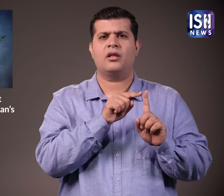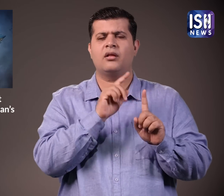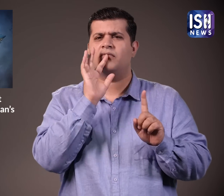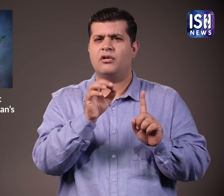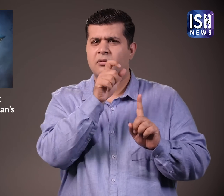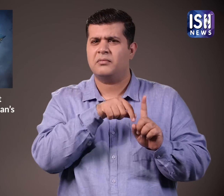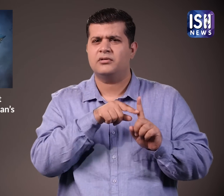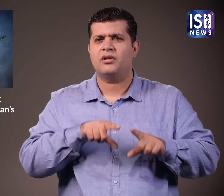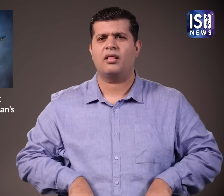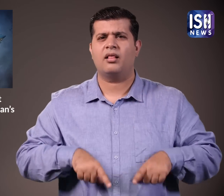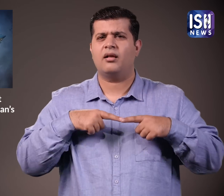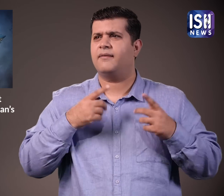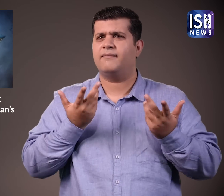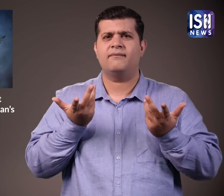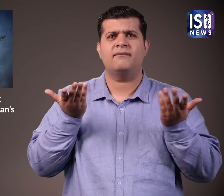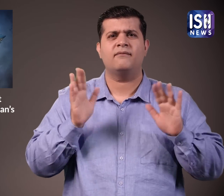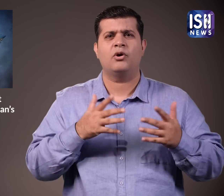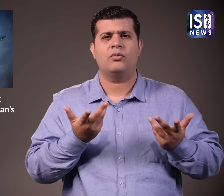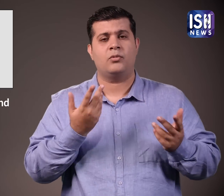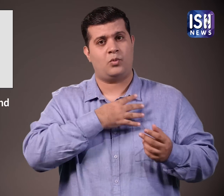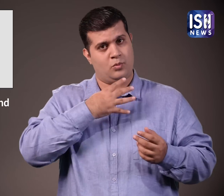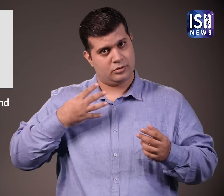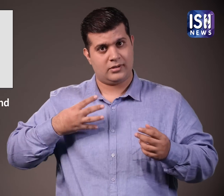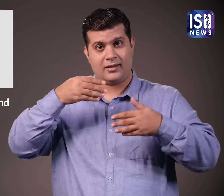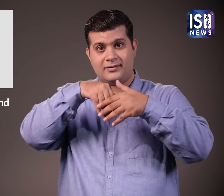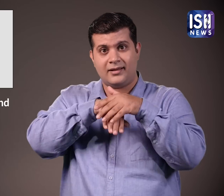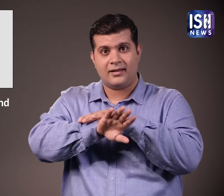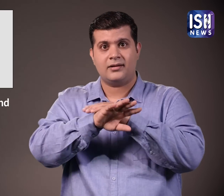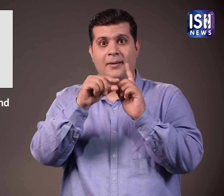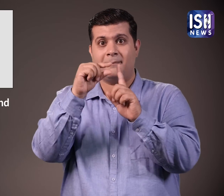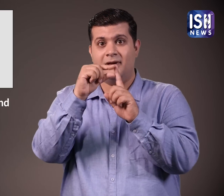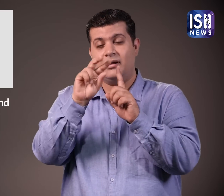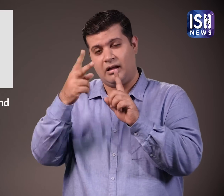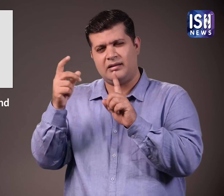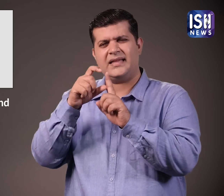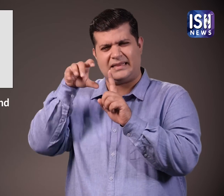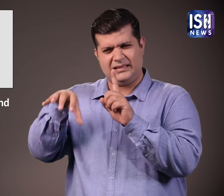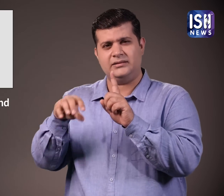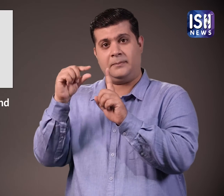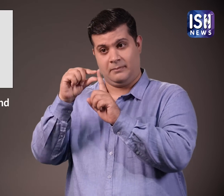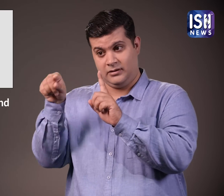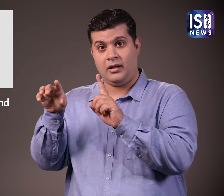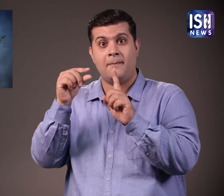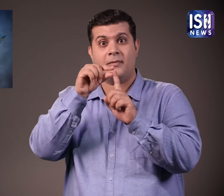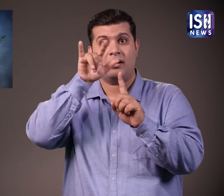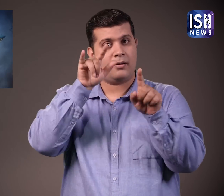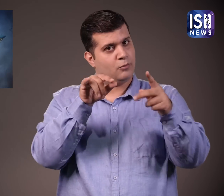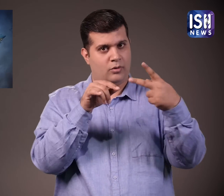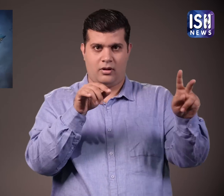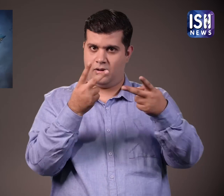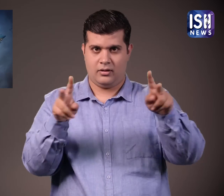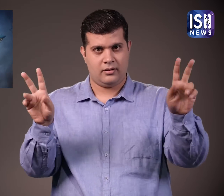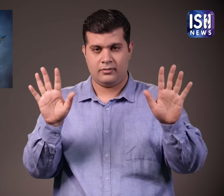He was a native of Uttarakhand’s Pithoragarh district.